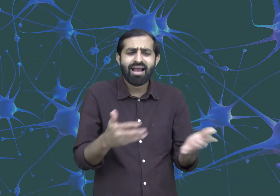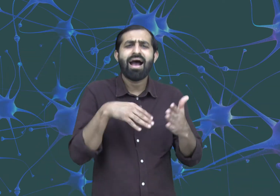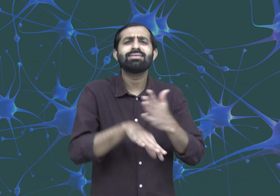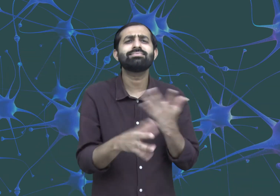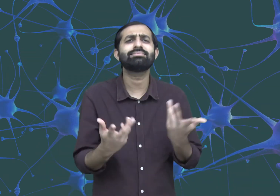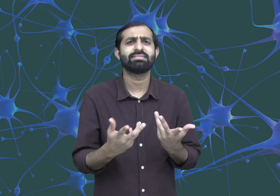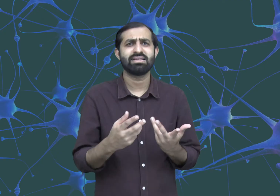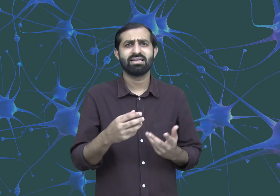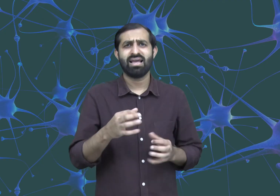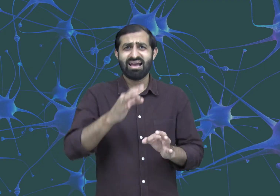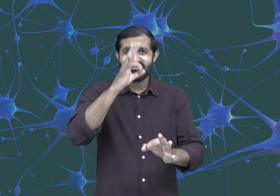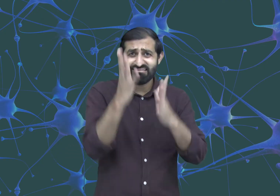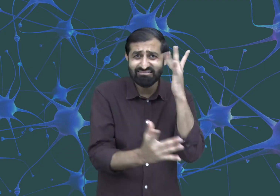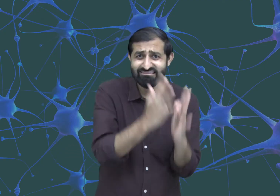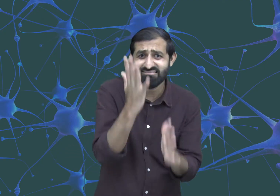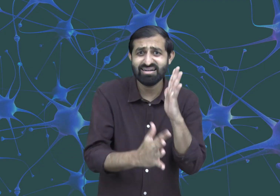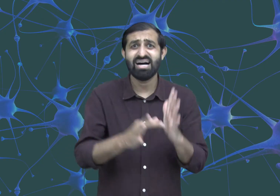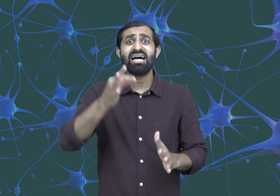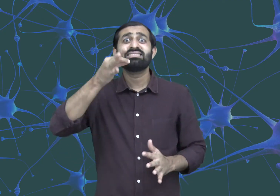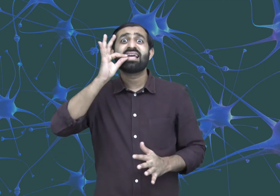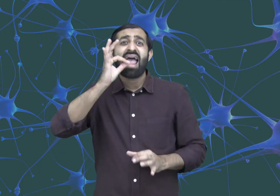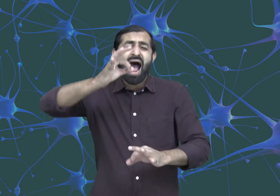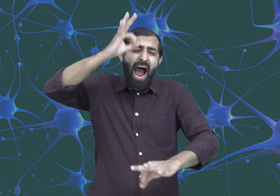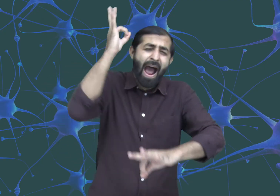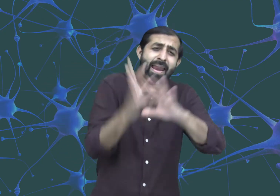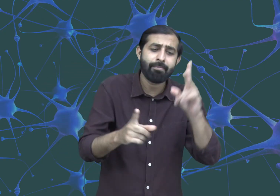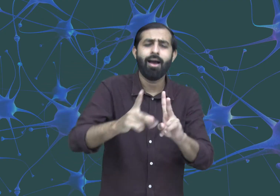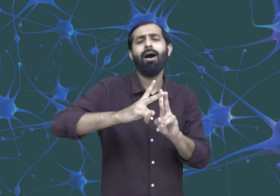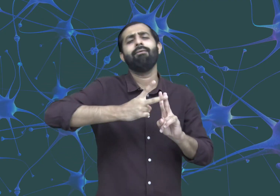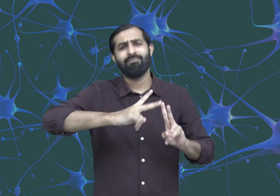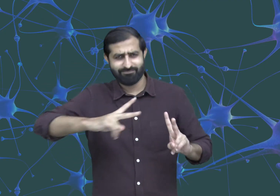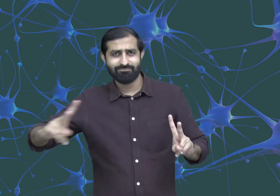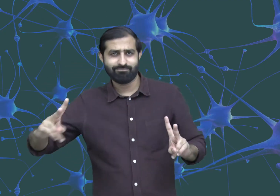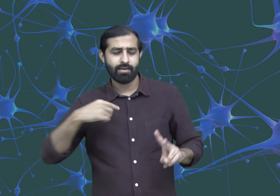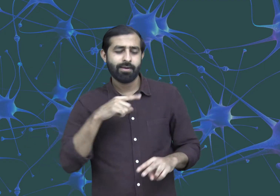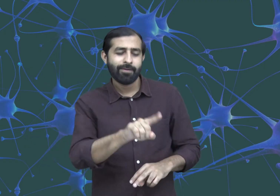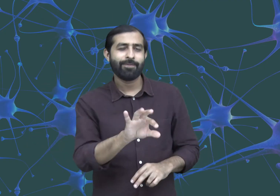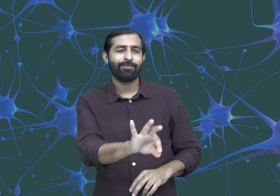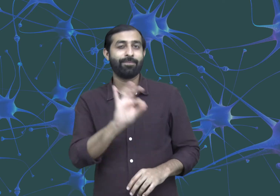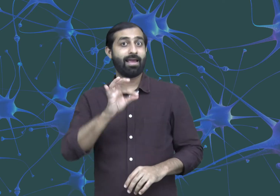There are different sources that can be dangerous or cause harm to our body.